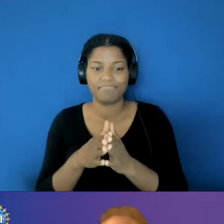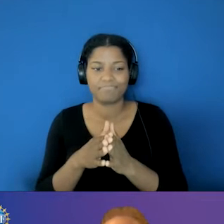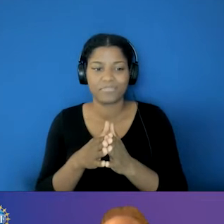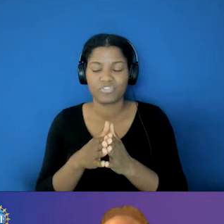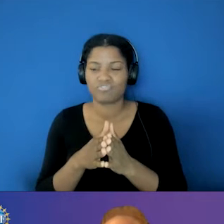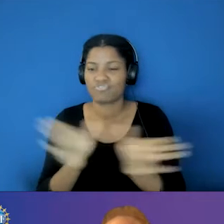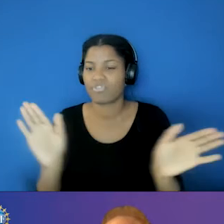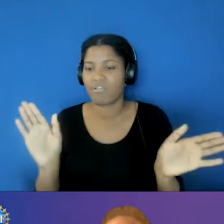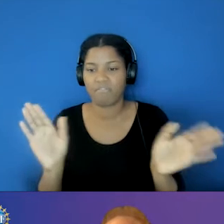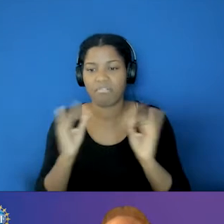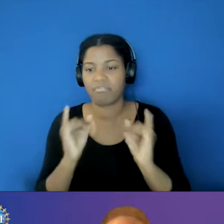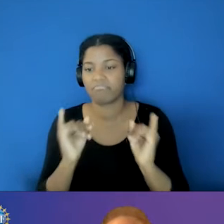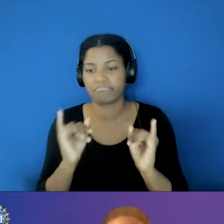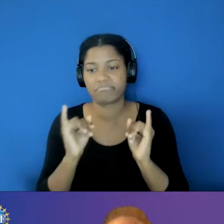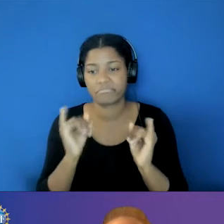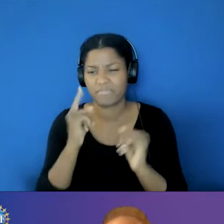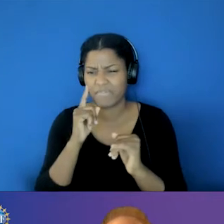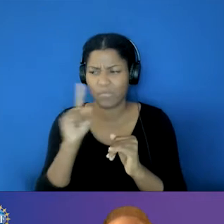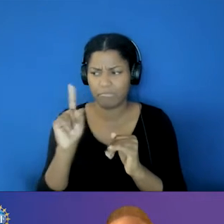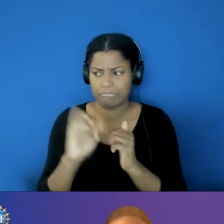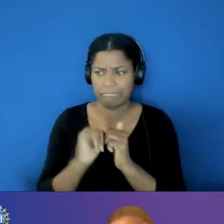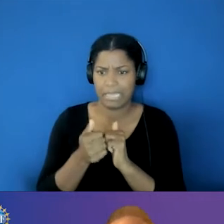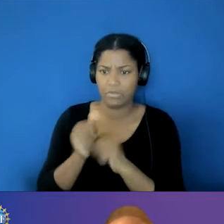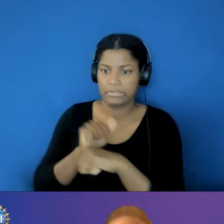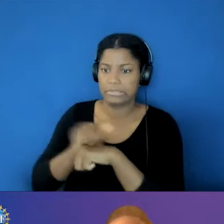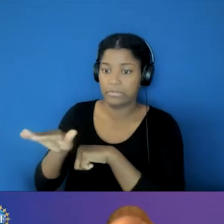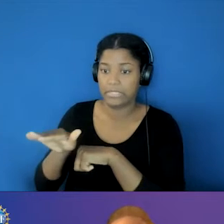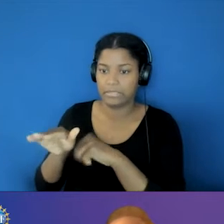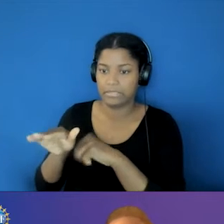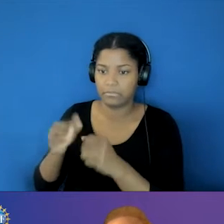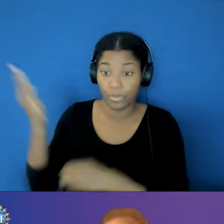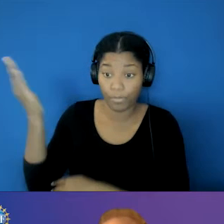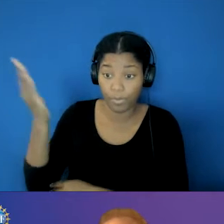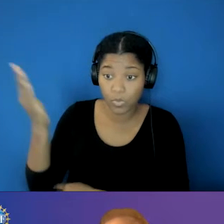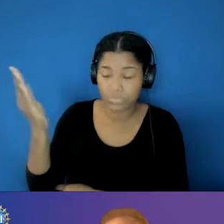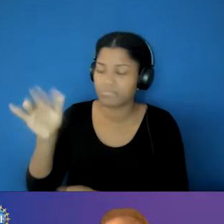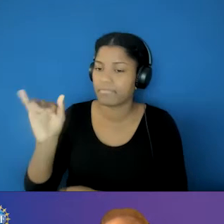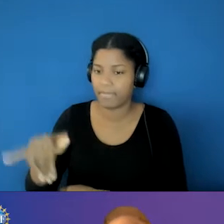guidance for submitting proposals to NSF, along with solicitations.